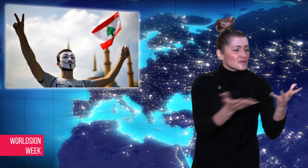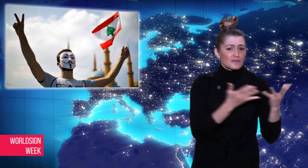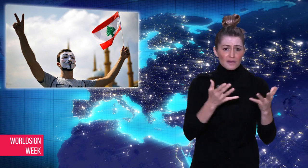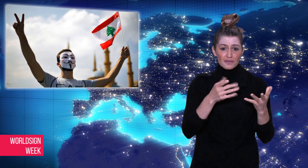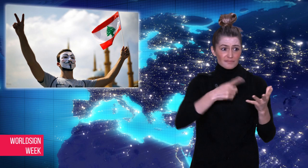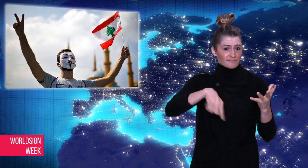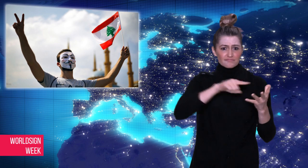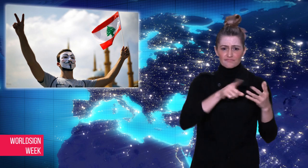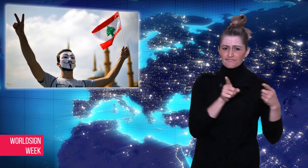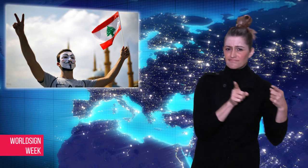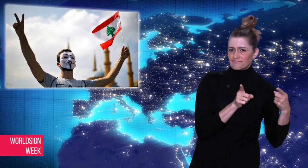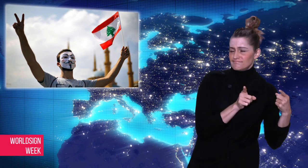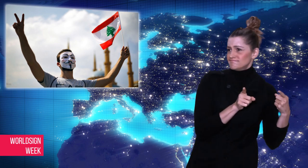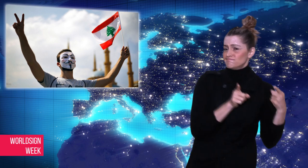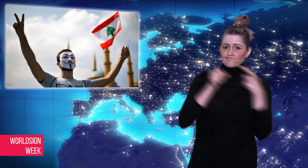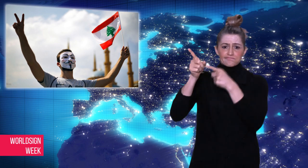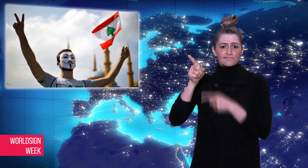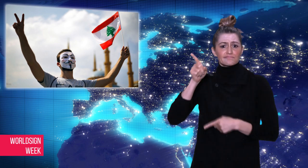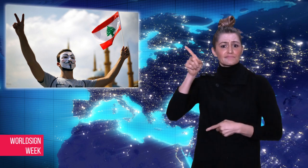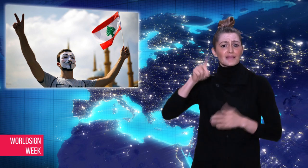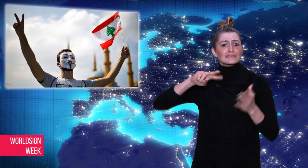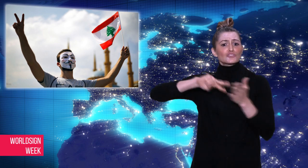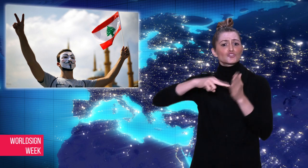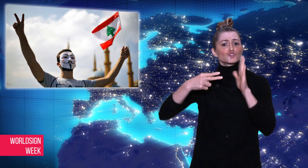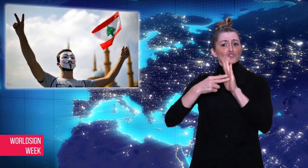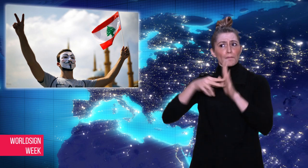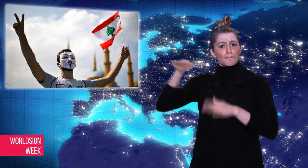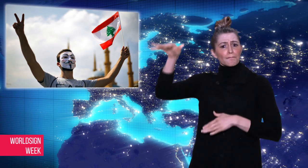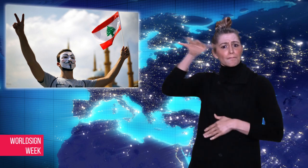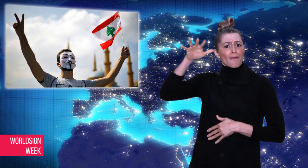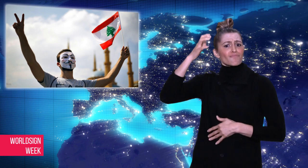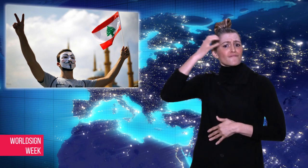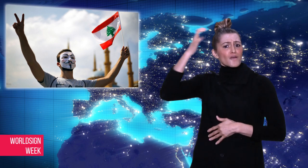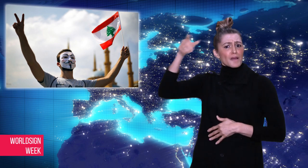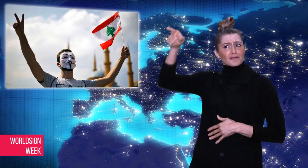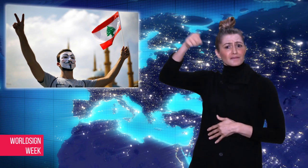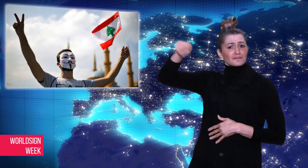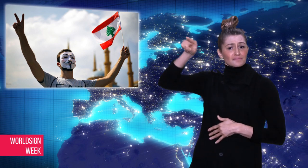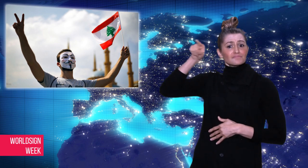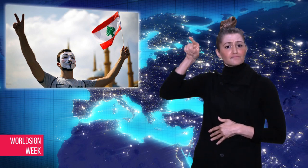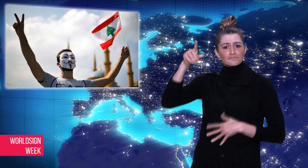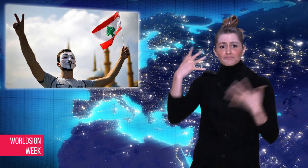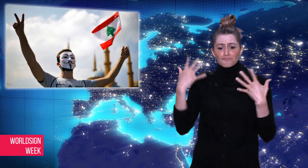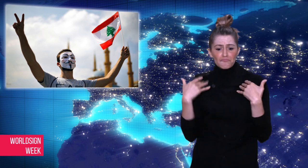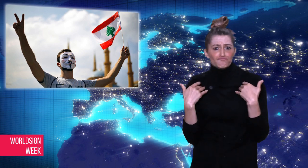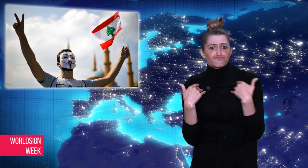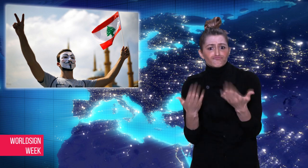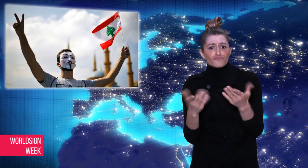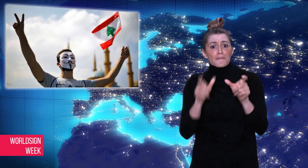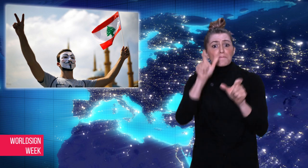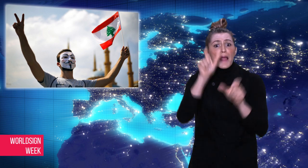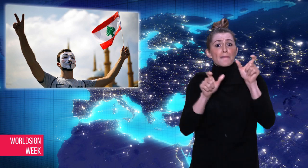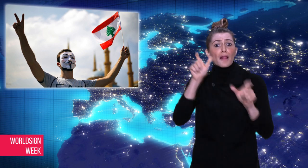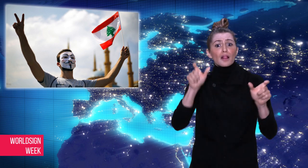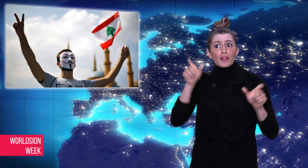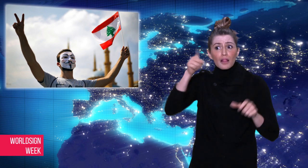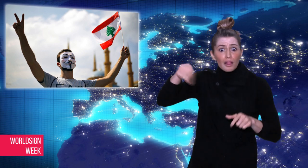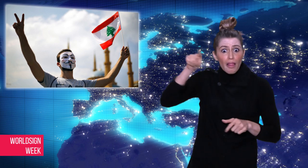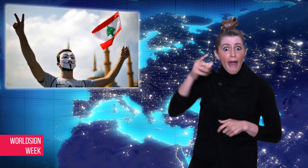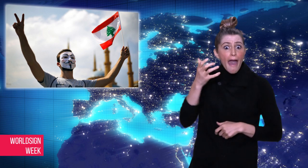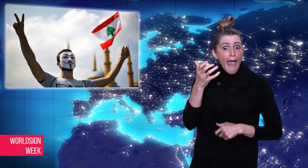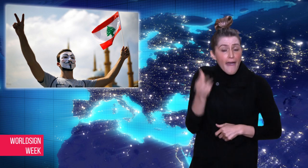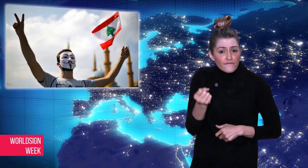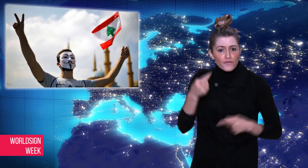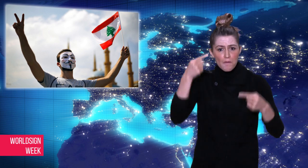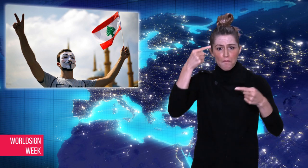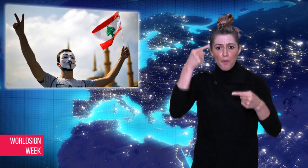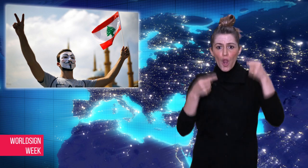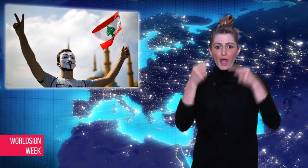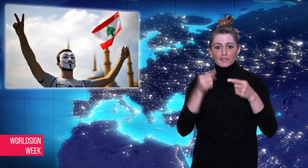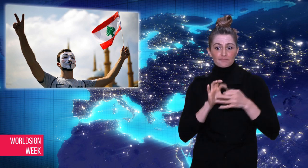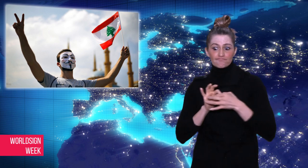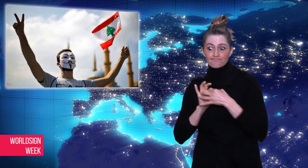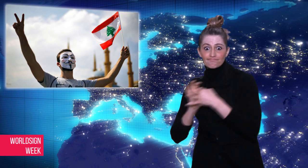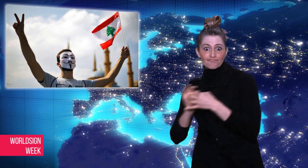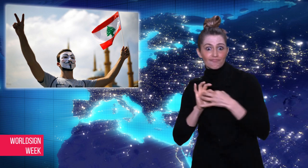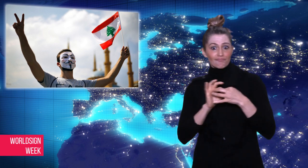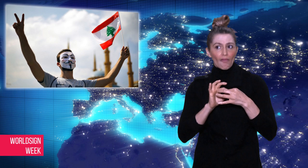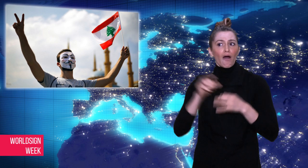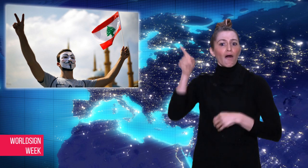work, blame the system for allowing people with